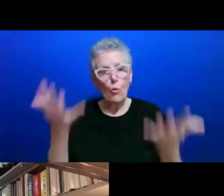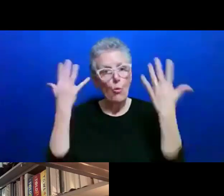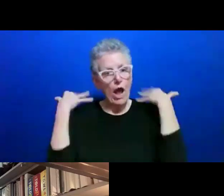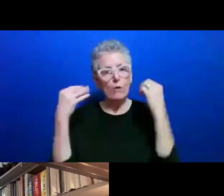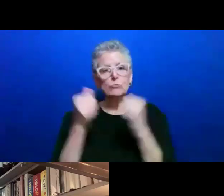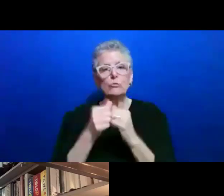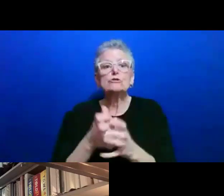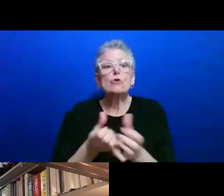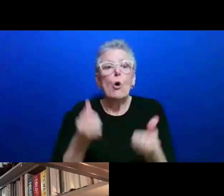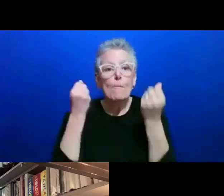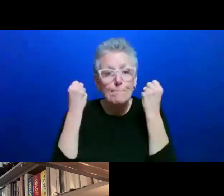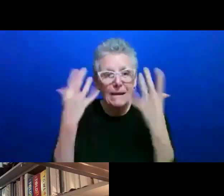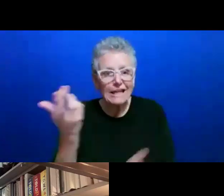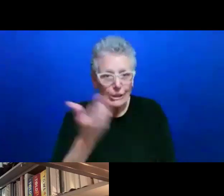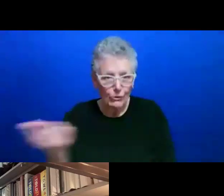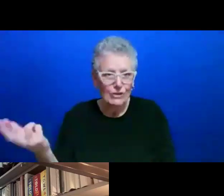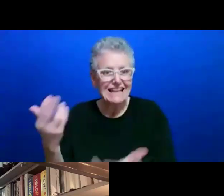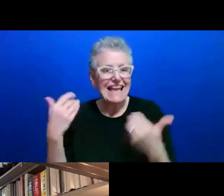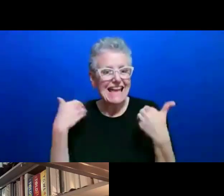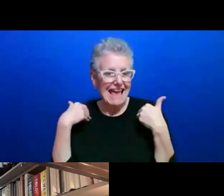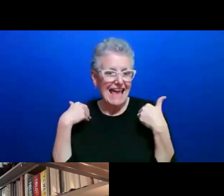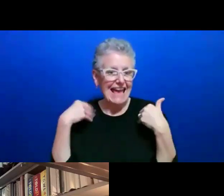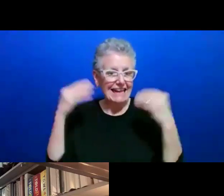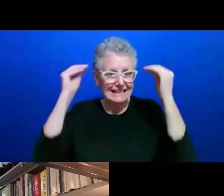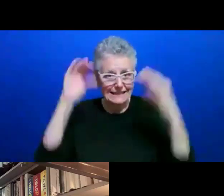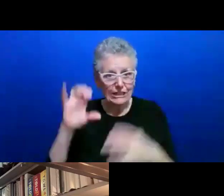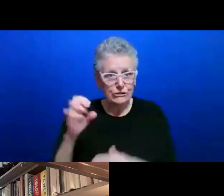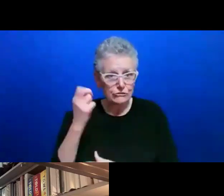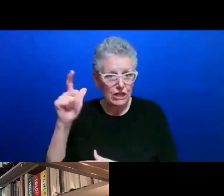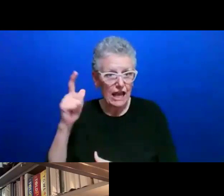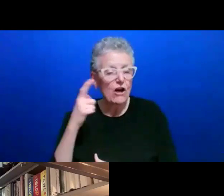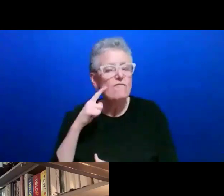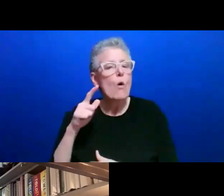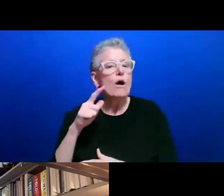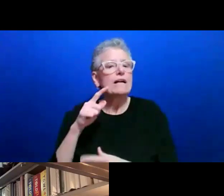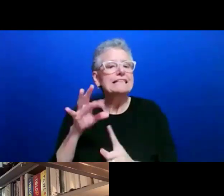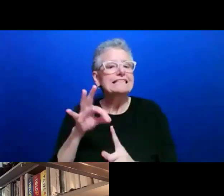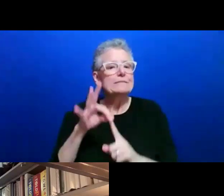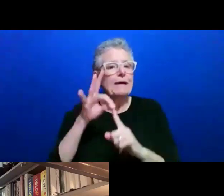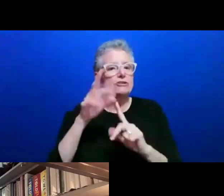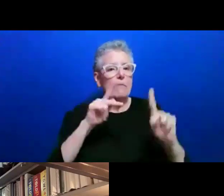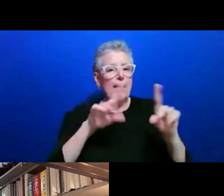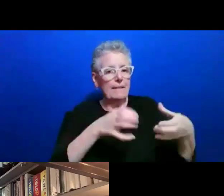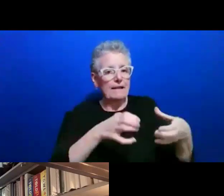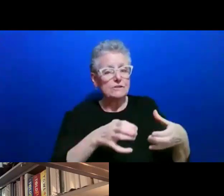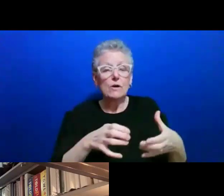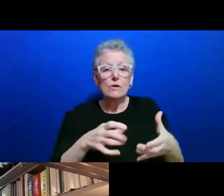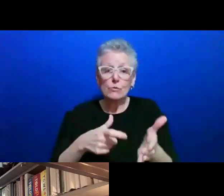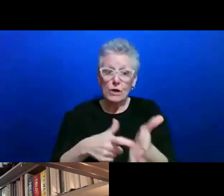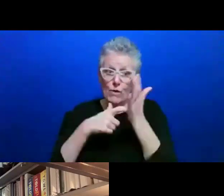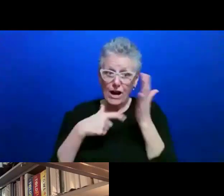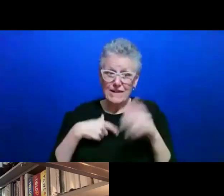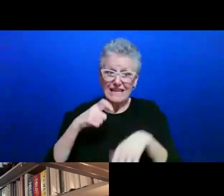they had in special populations. So it took me a while to sift through everything,